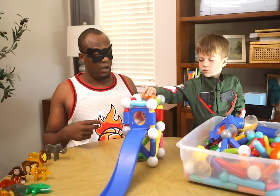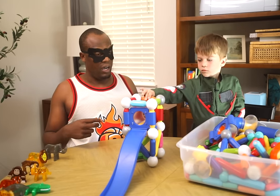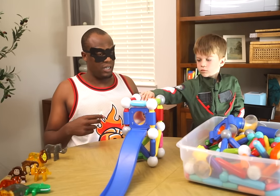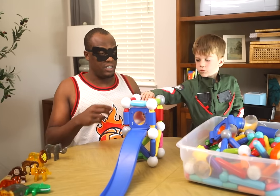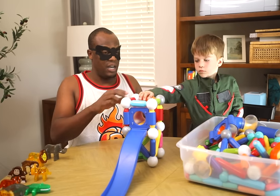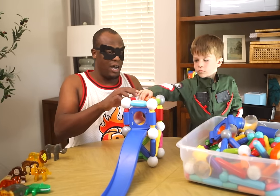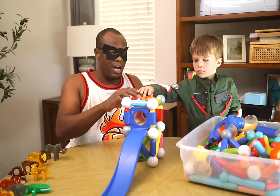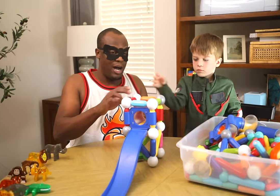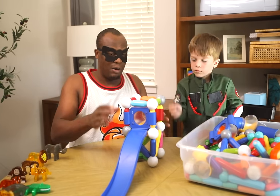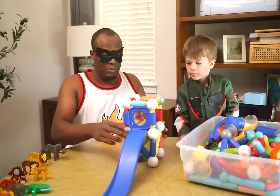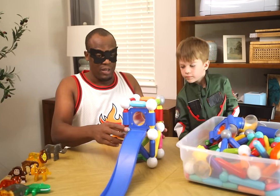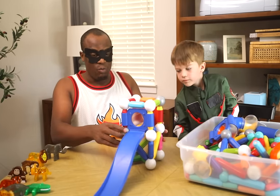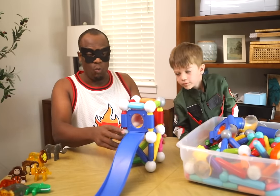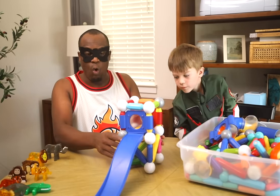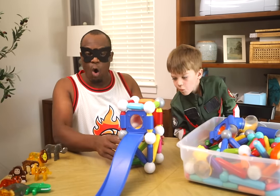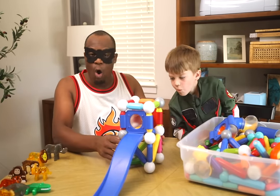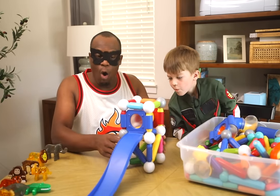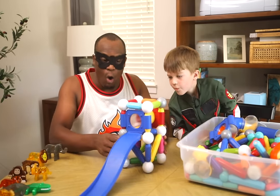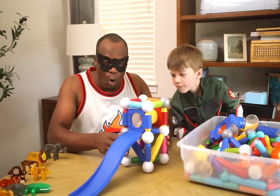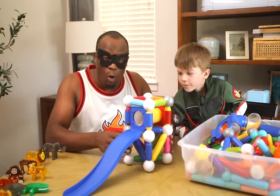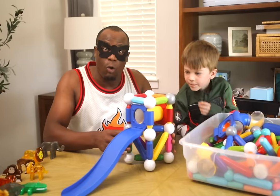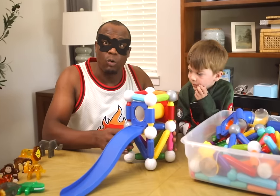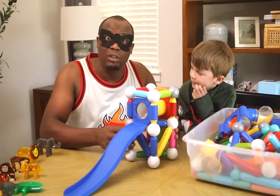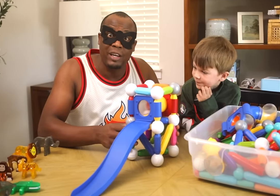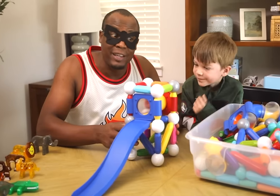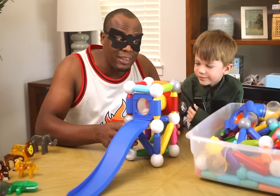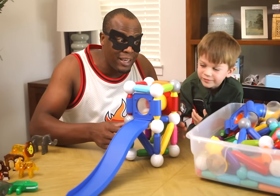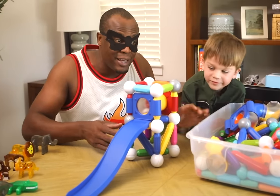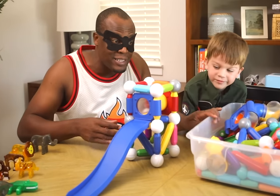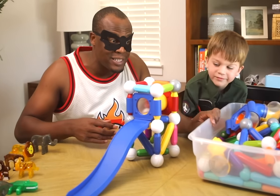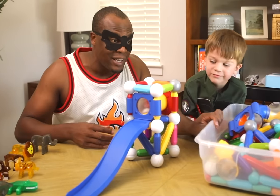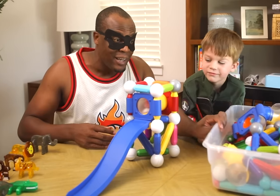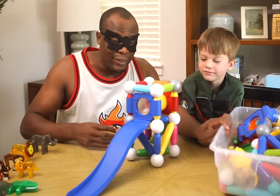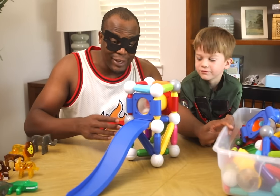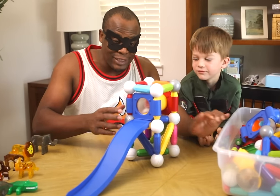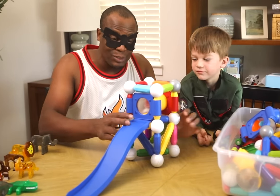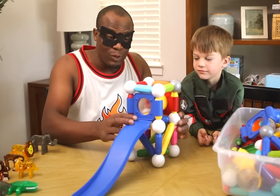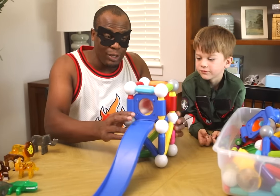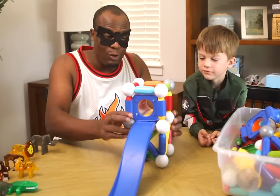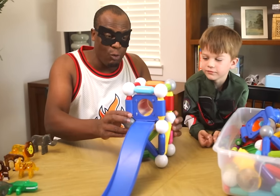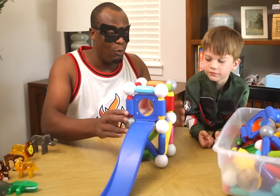Awesome! Whoa! Look at this! This is really cool.